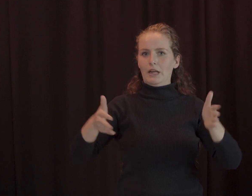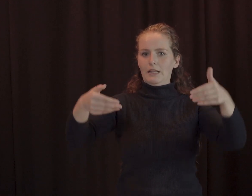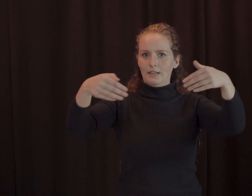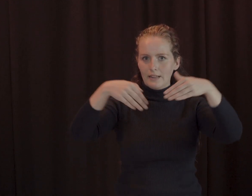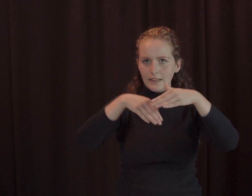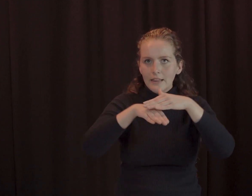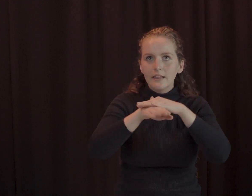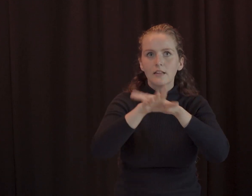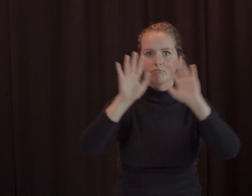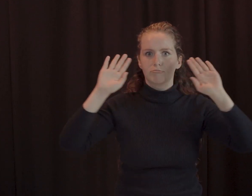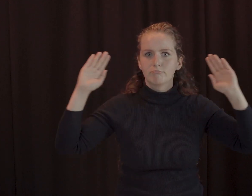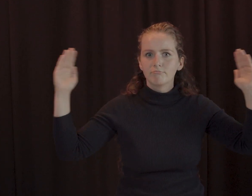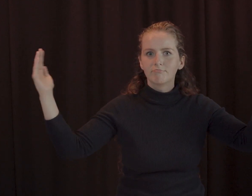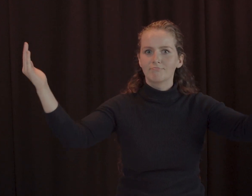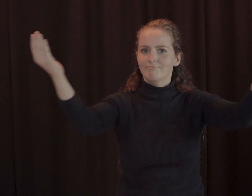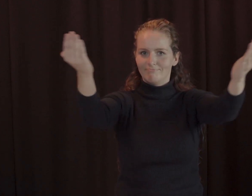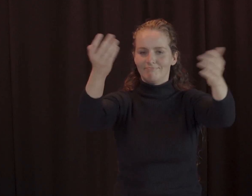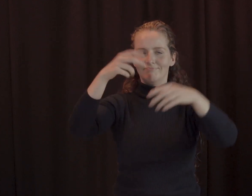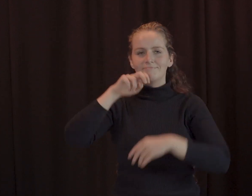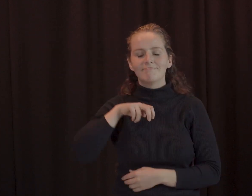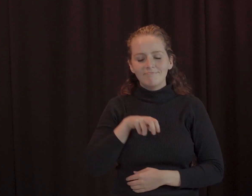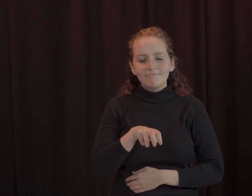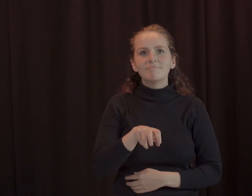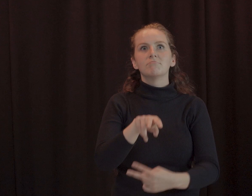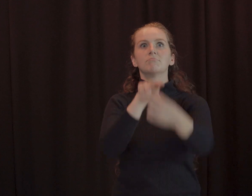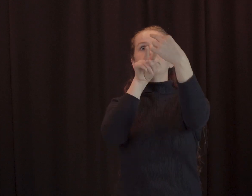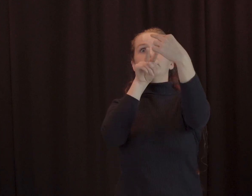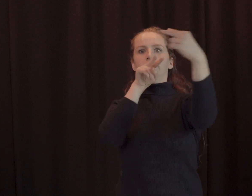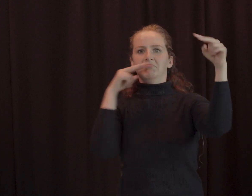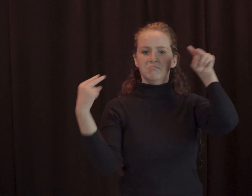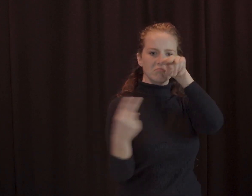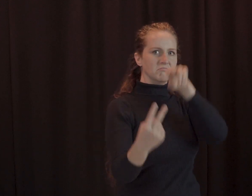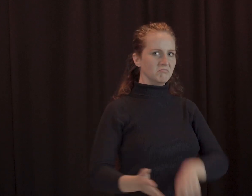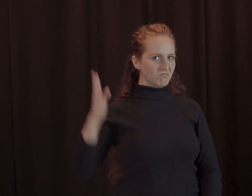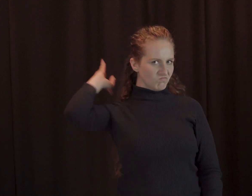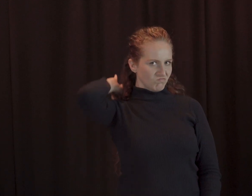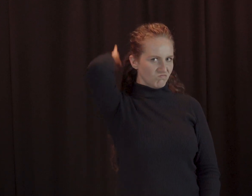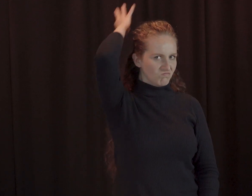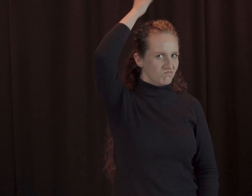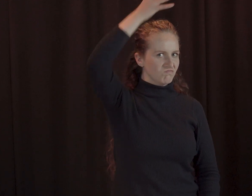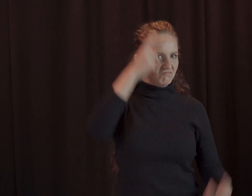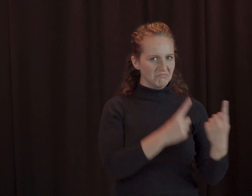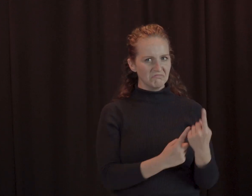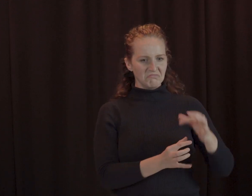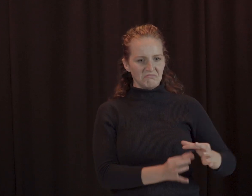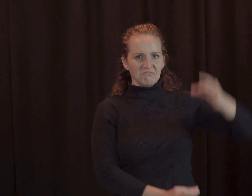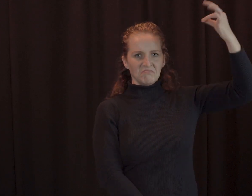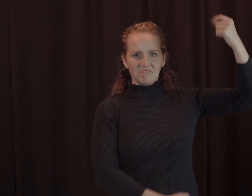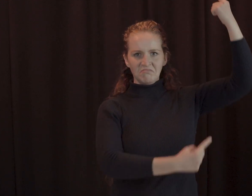After going through this, the Acropolis summit opens up in front of you. There facing you, was placed a large, formidable